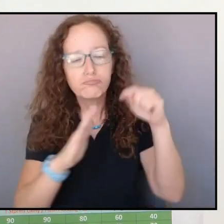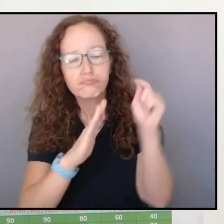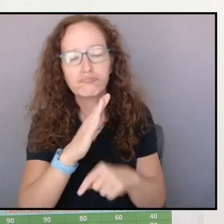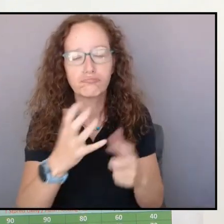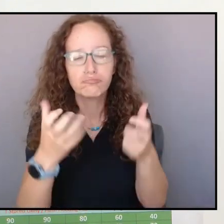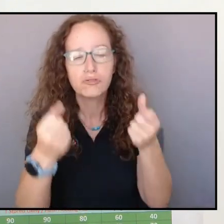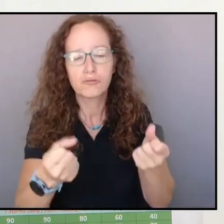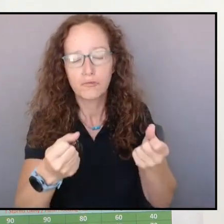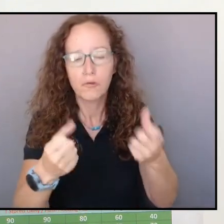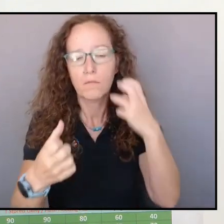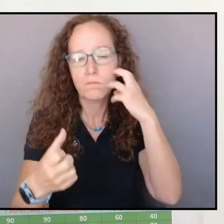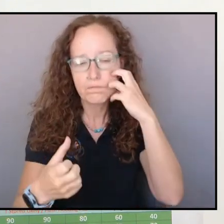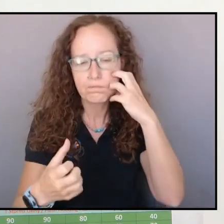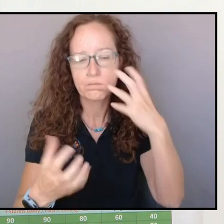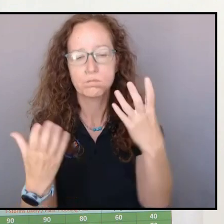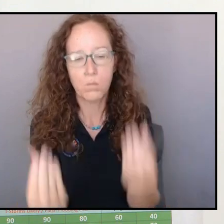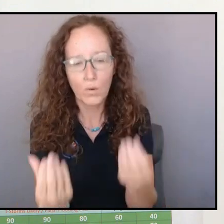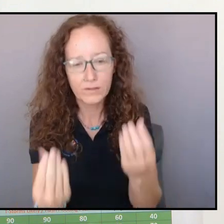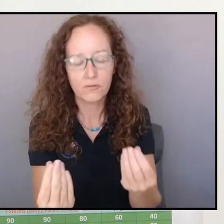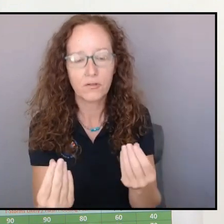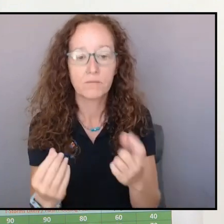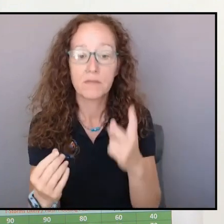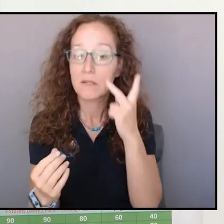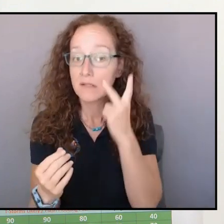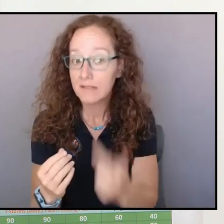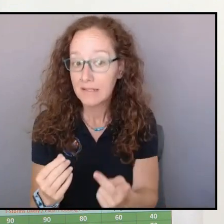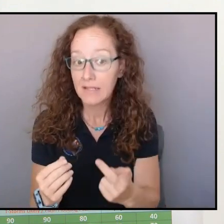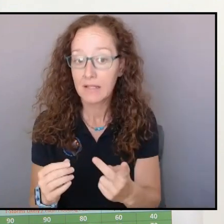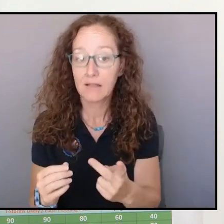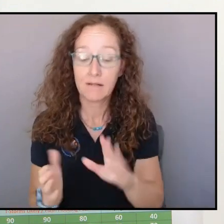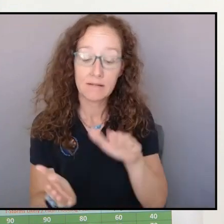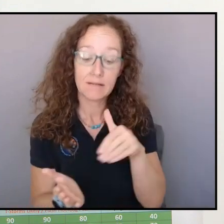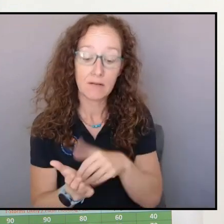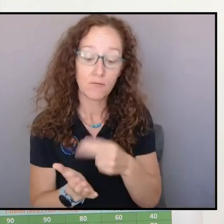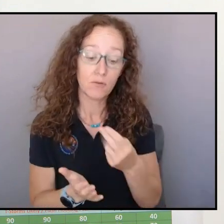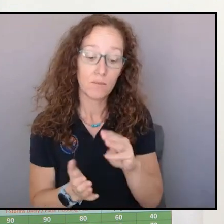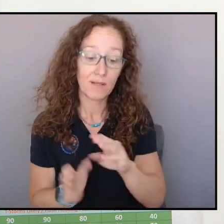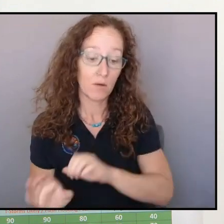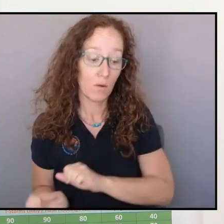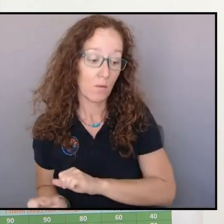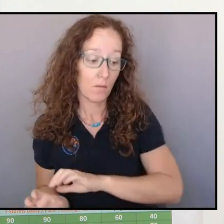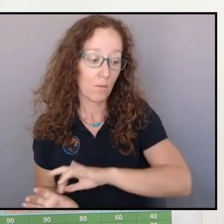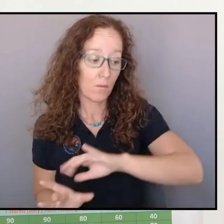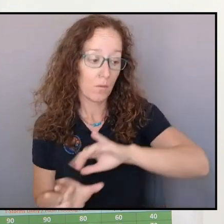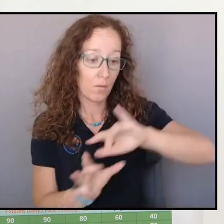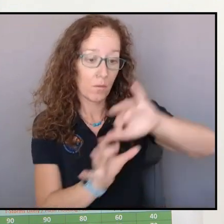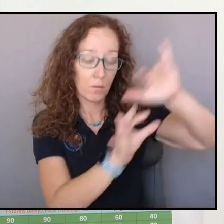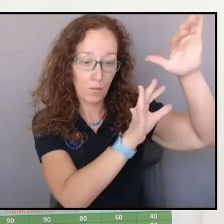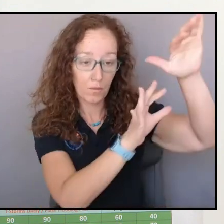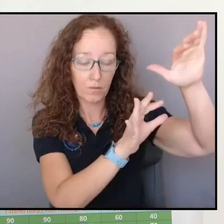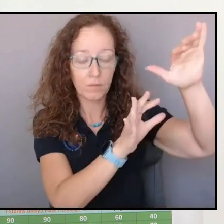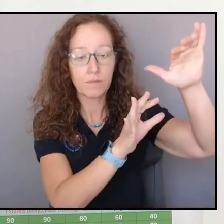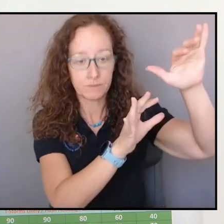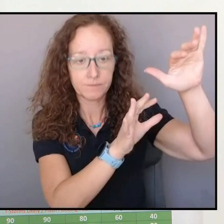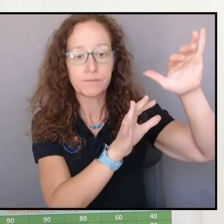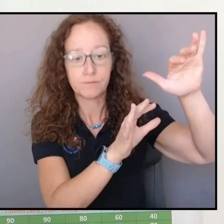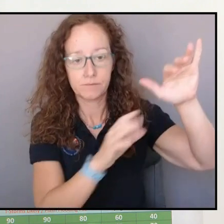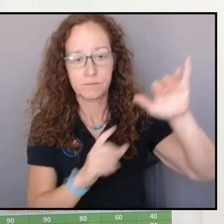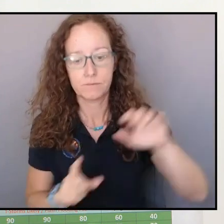it's just basically funneling up right through Central New Mexico from the southwest to northeast and just showing you